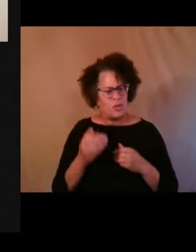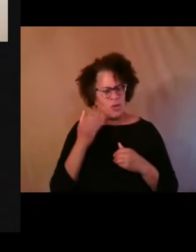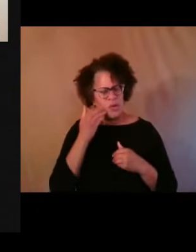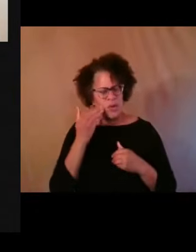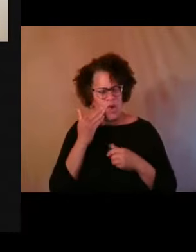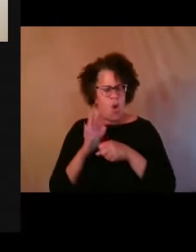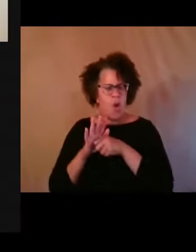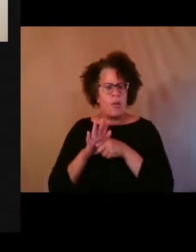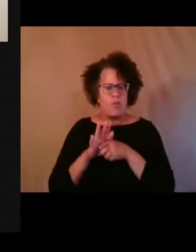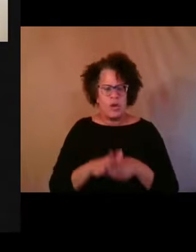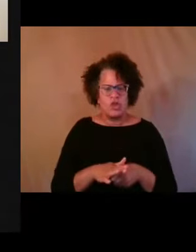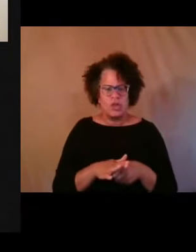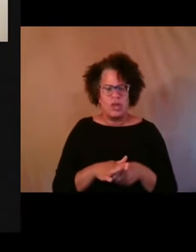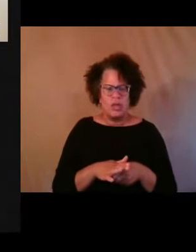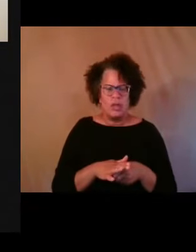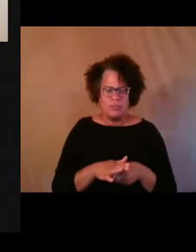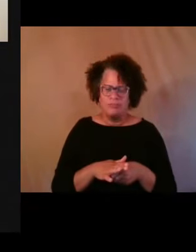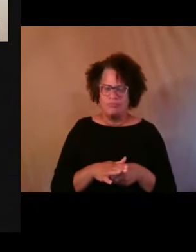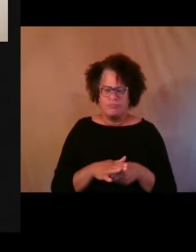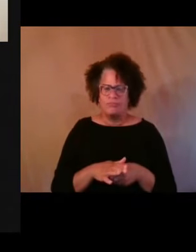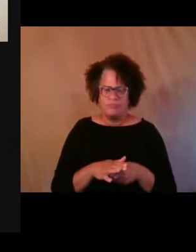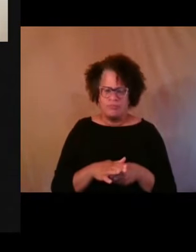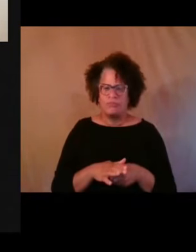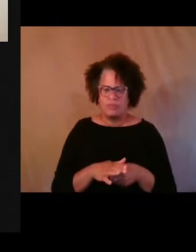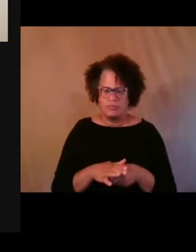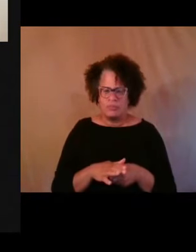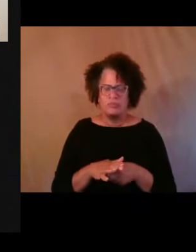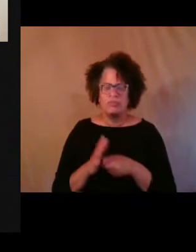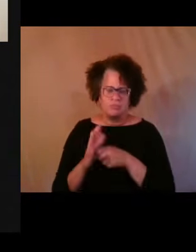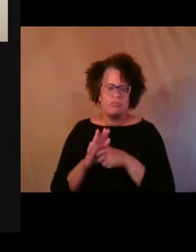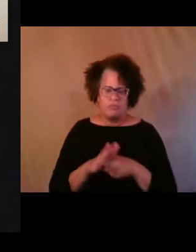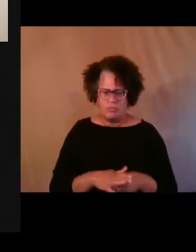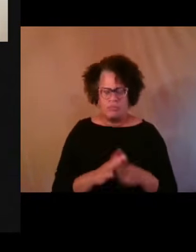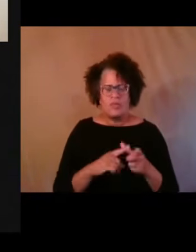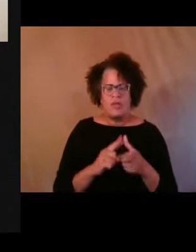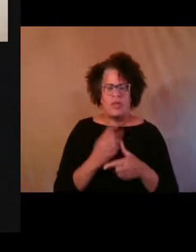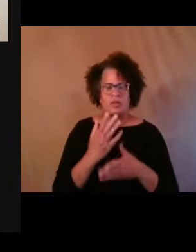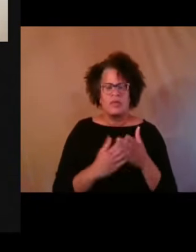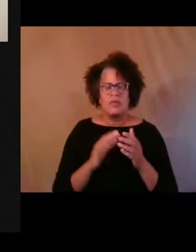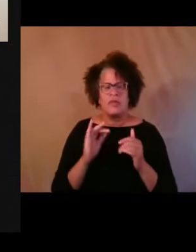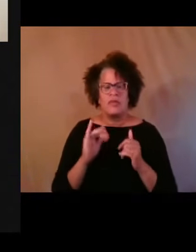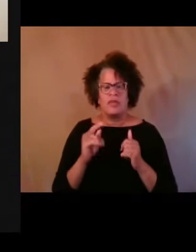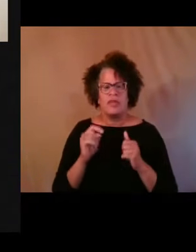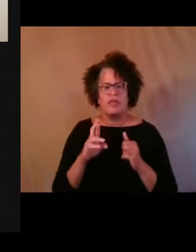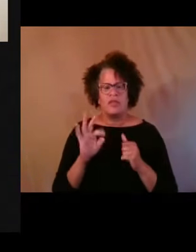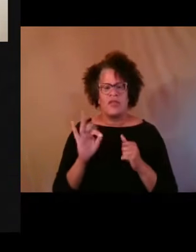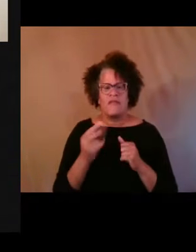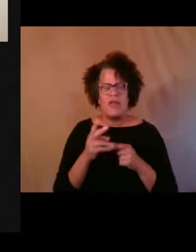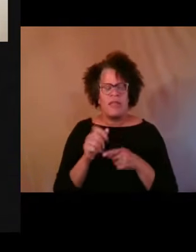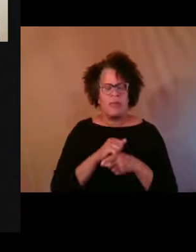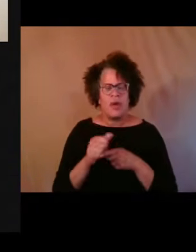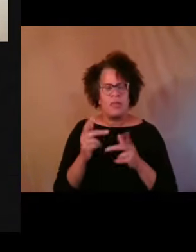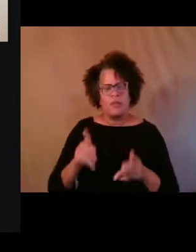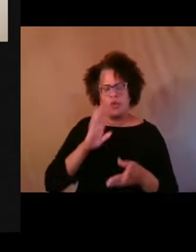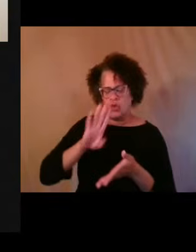And if we look at all of the interfaith practices, there's always that one who has been exiled because of oppression